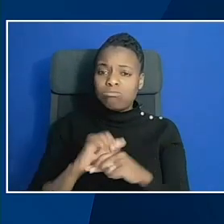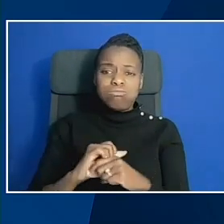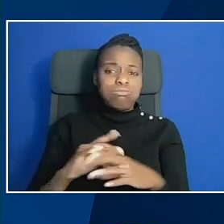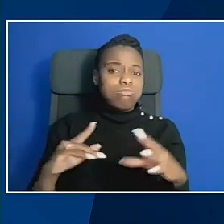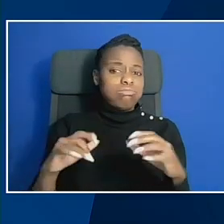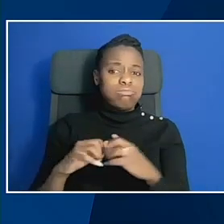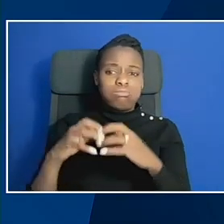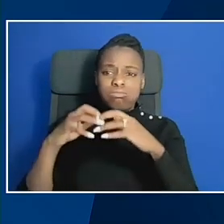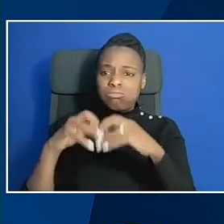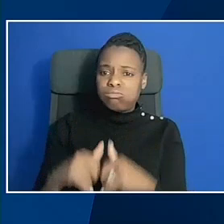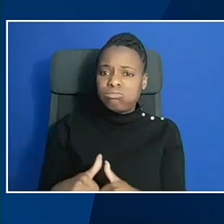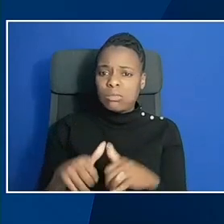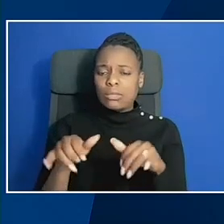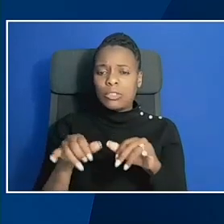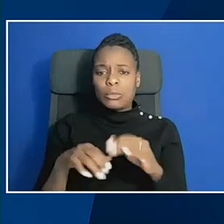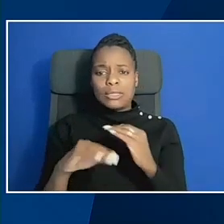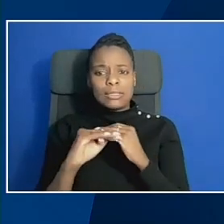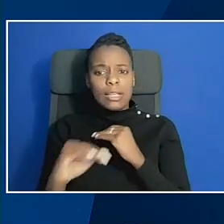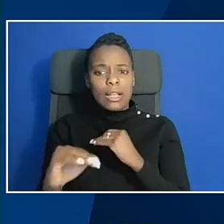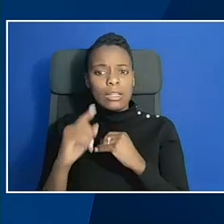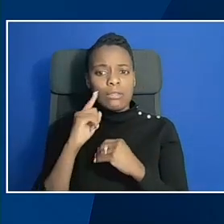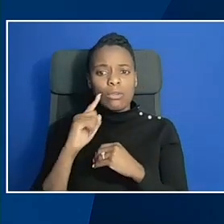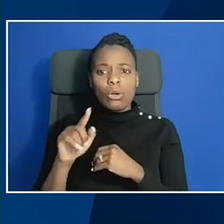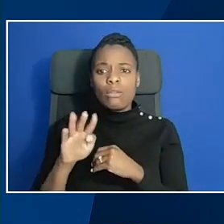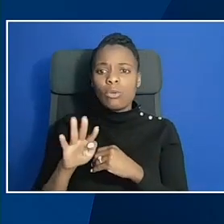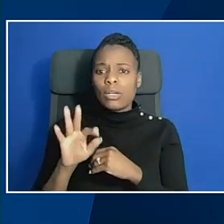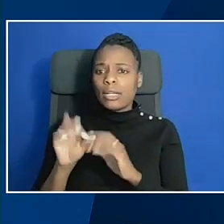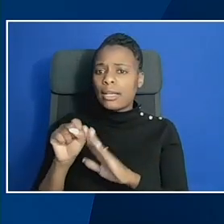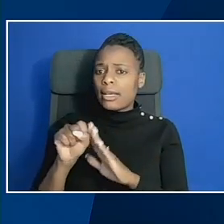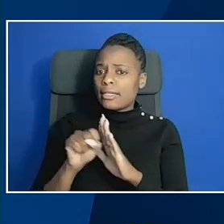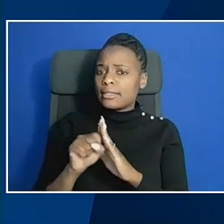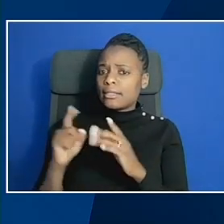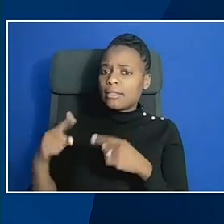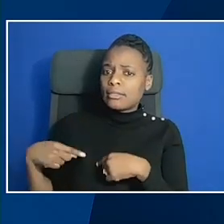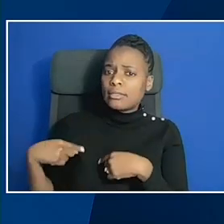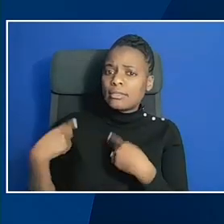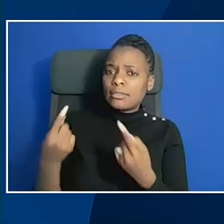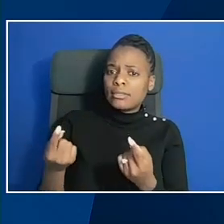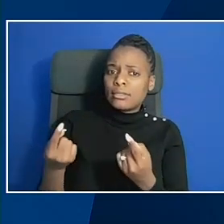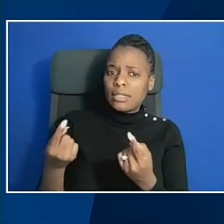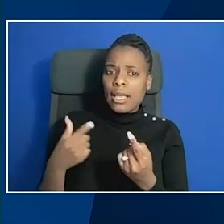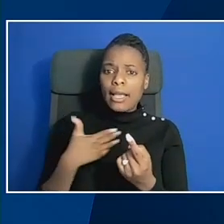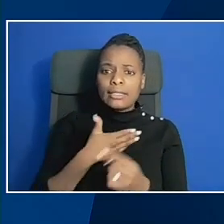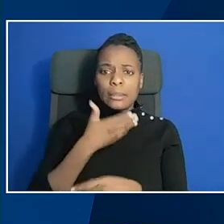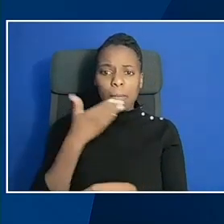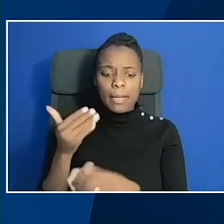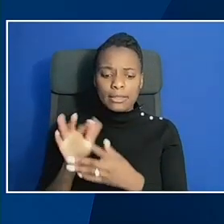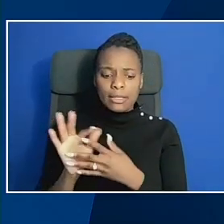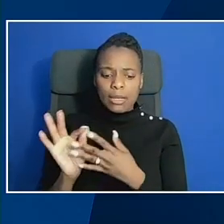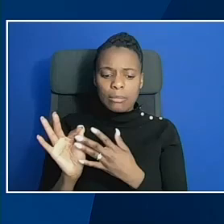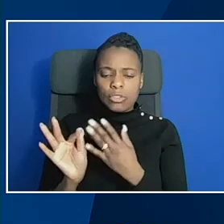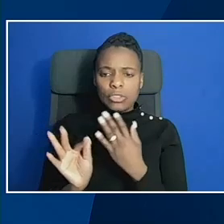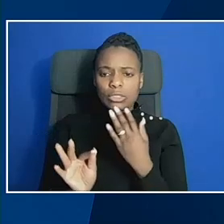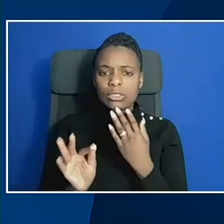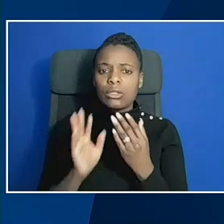solid for states and 49 states have jumped on board with as a best option. And we're going to be left wondering